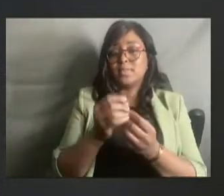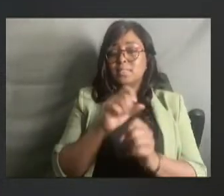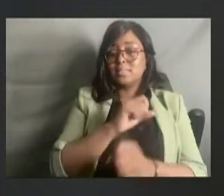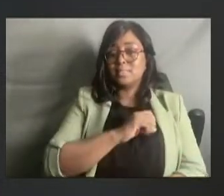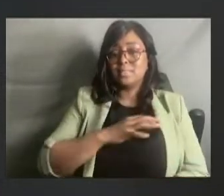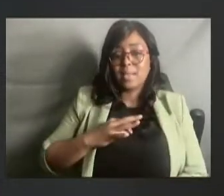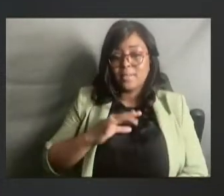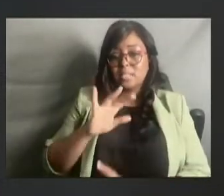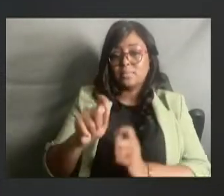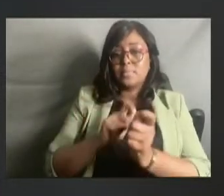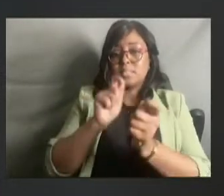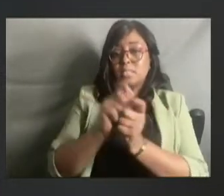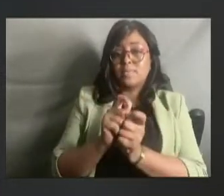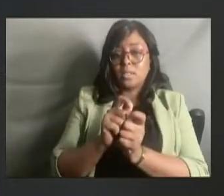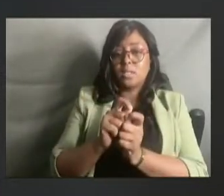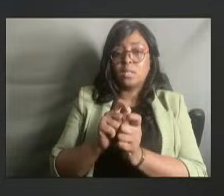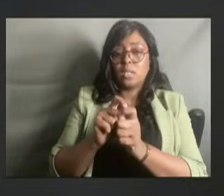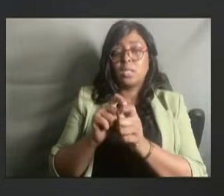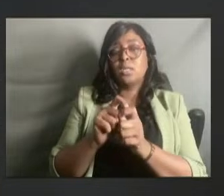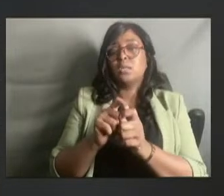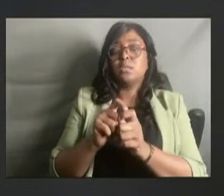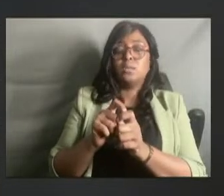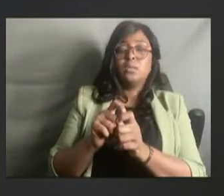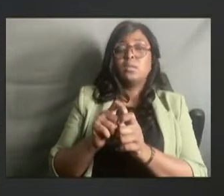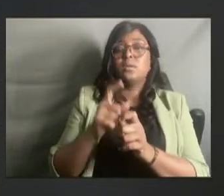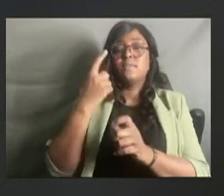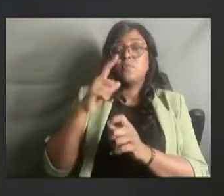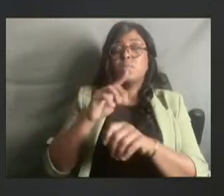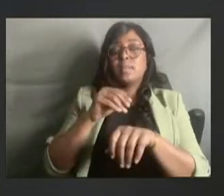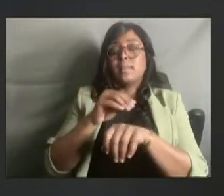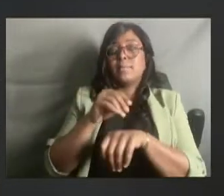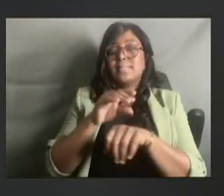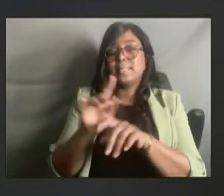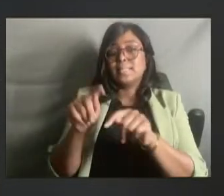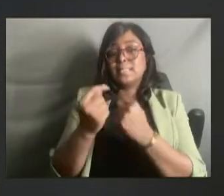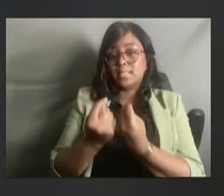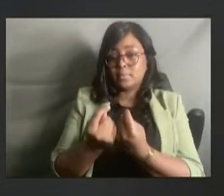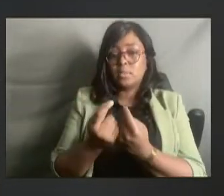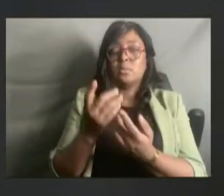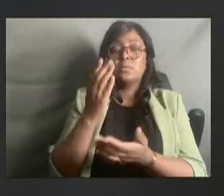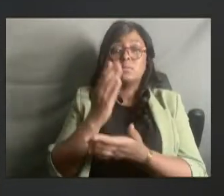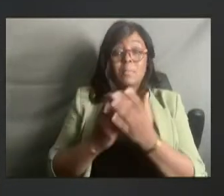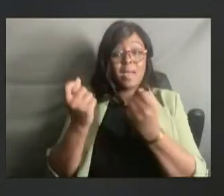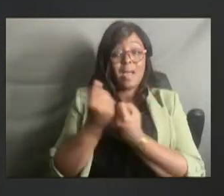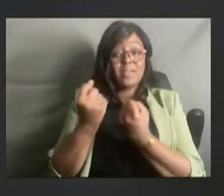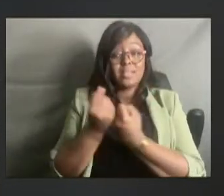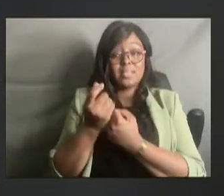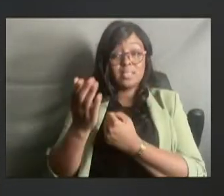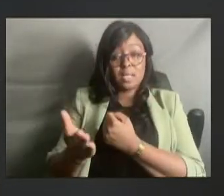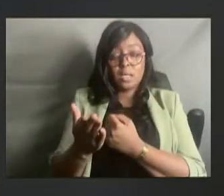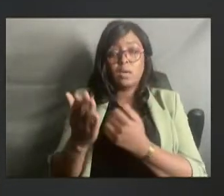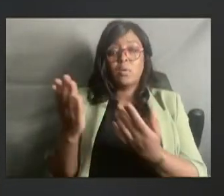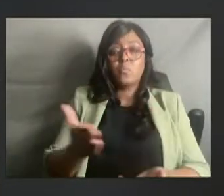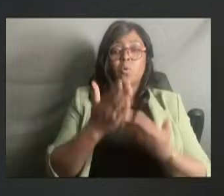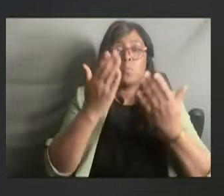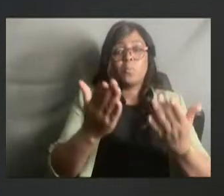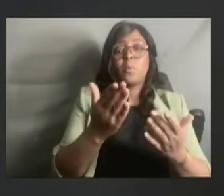Please maintain a central office staff specifically shout outs